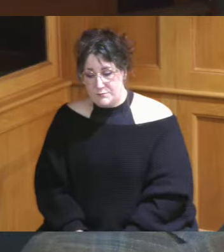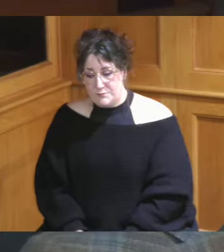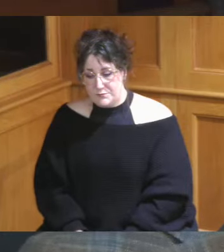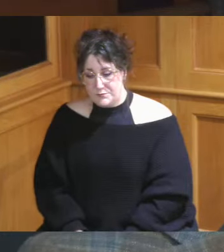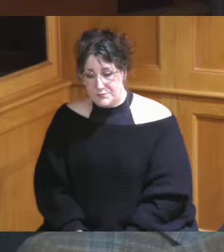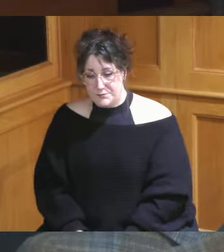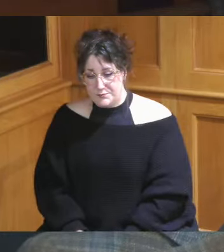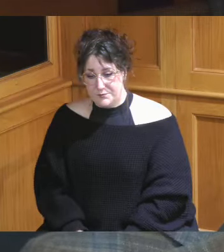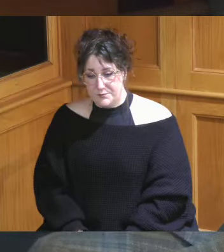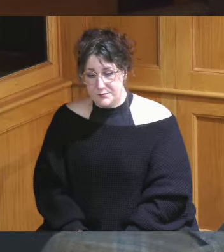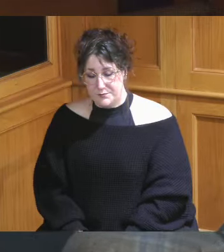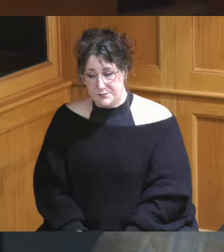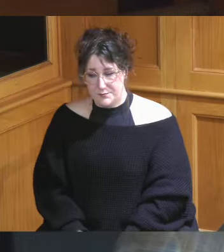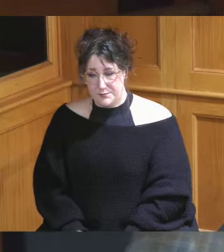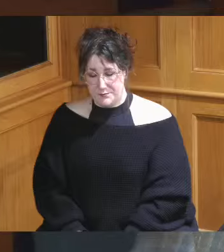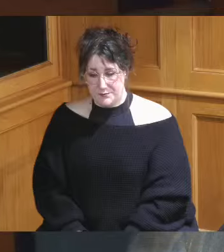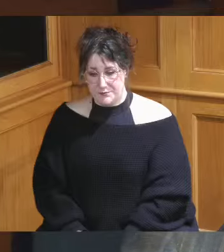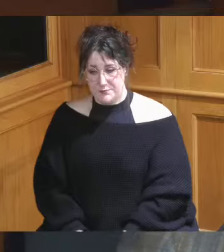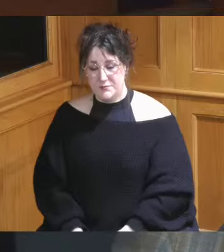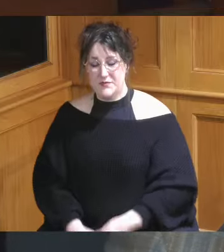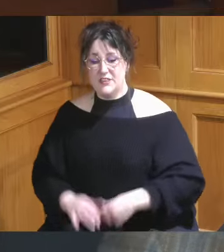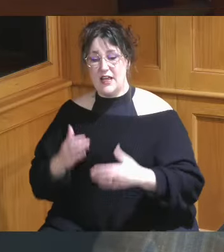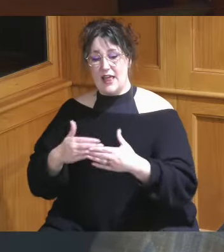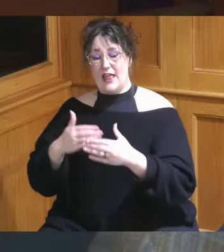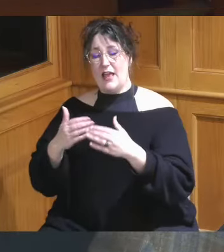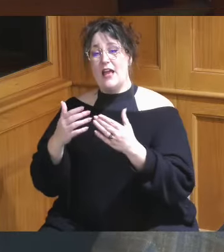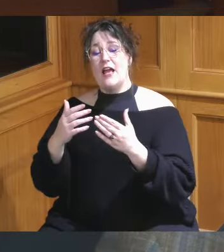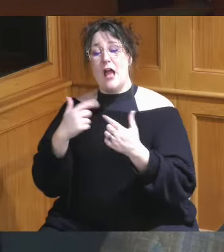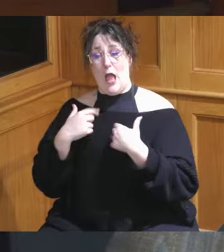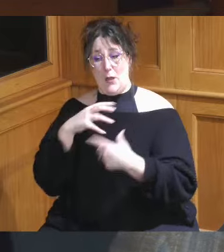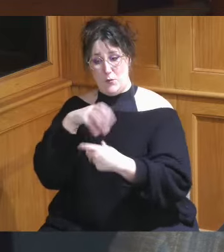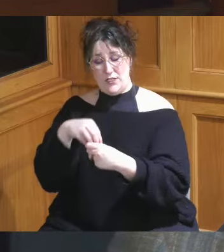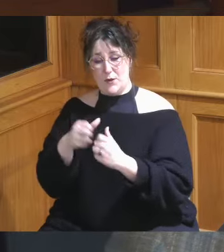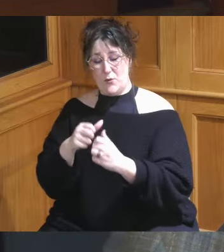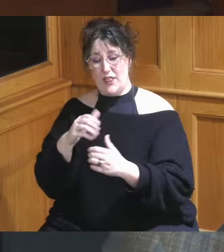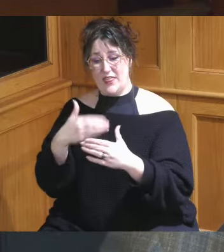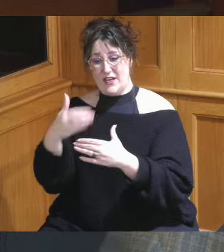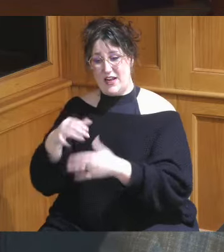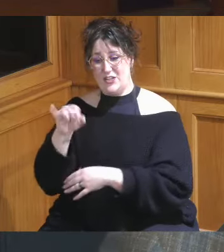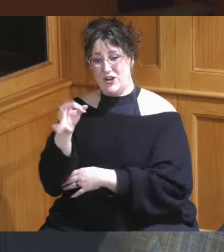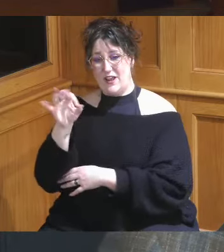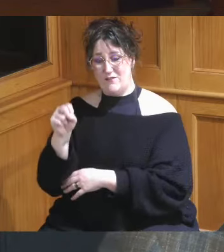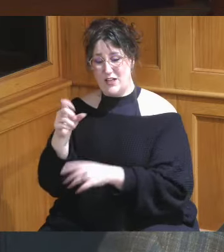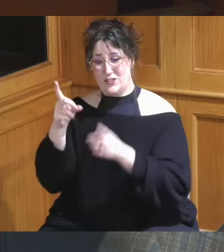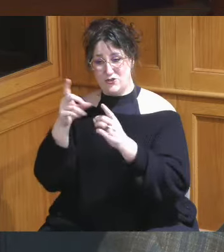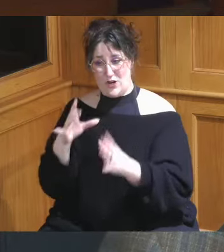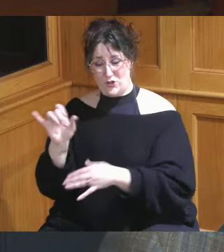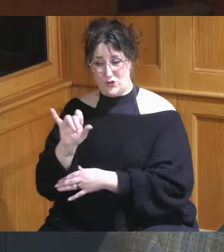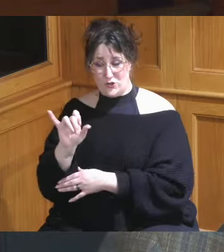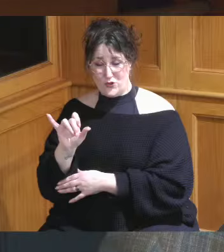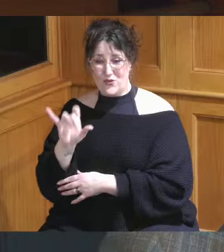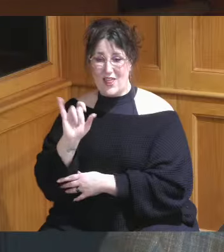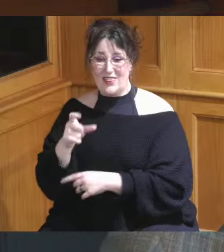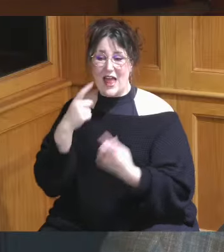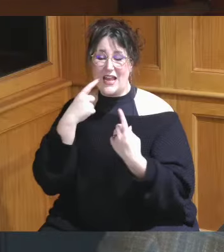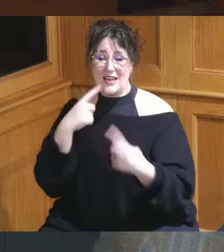and looking into the next JFS Director and we look forward to having that announcement soon.